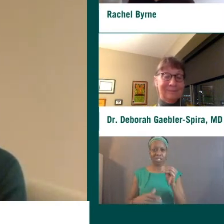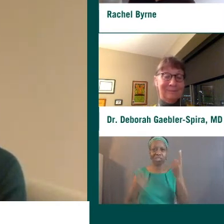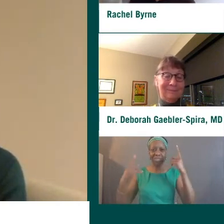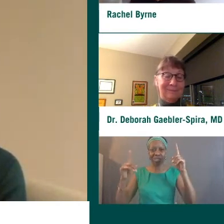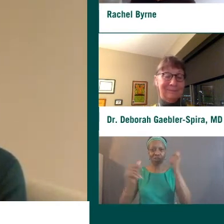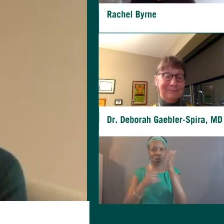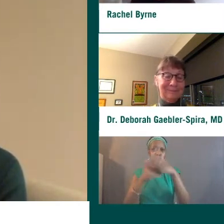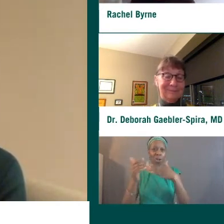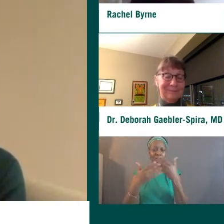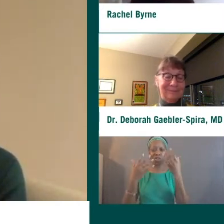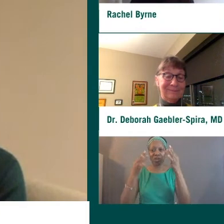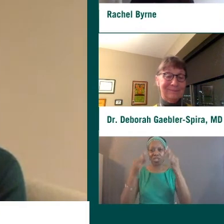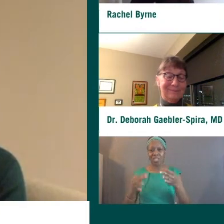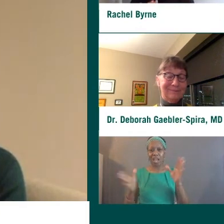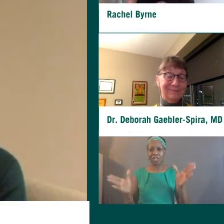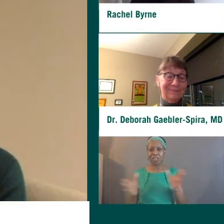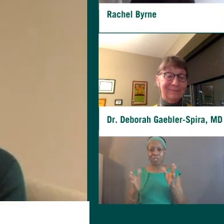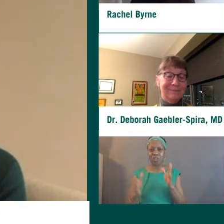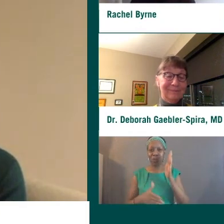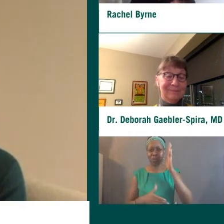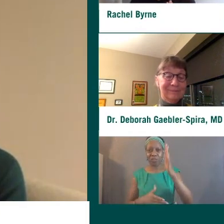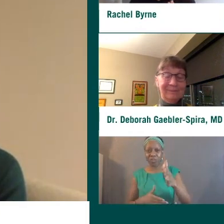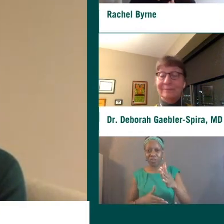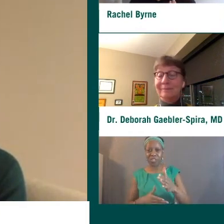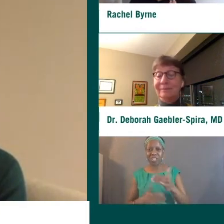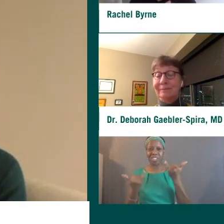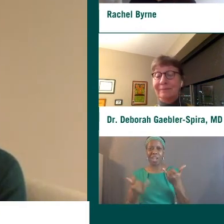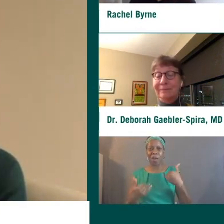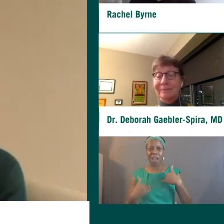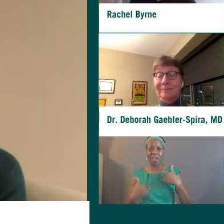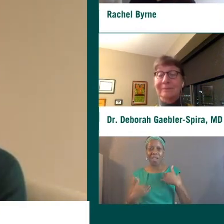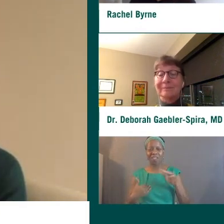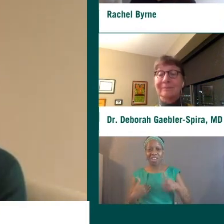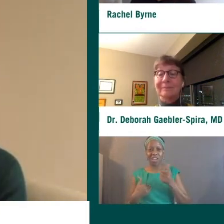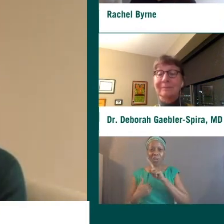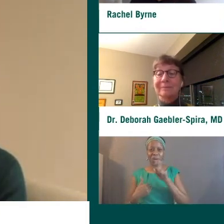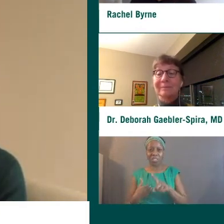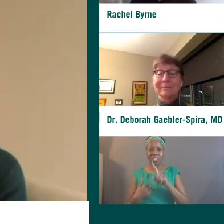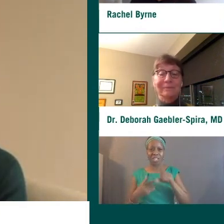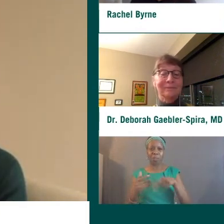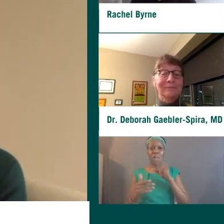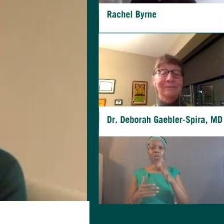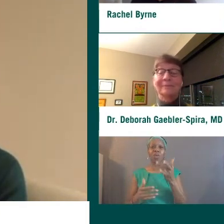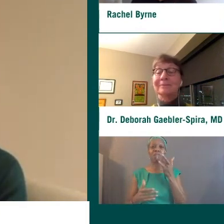There's no doubt about that. Now there's actually another question that's coming in and they wanna know what is your favorite subject at school?